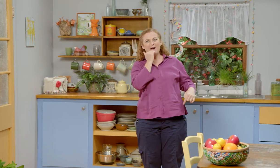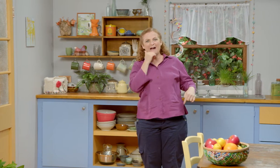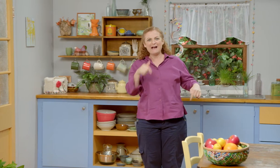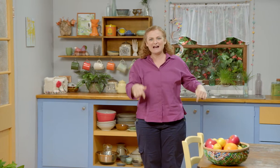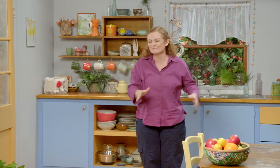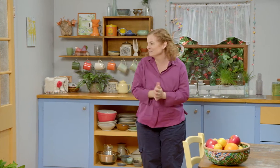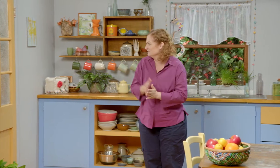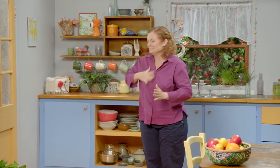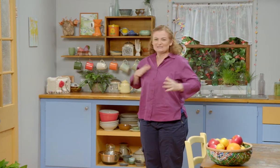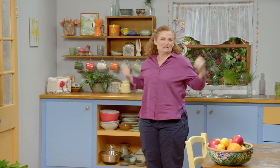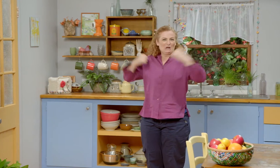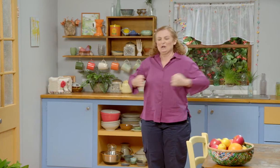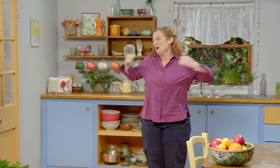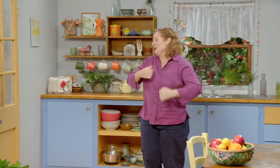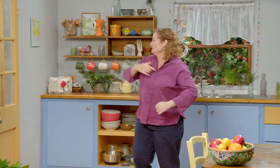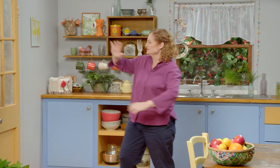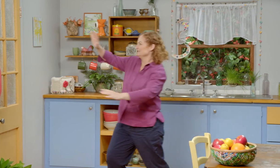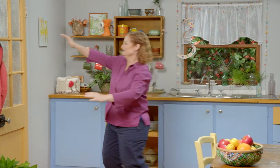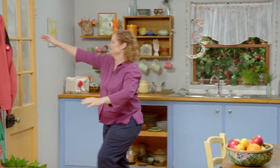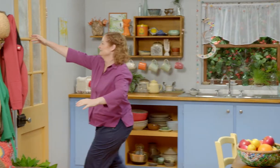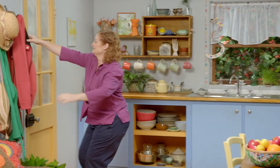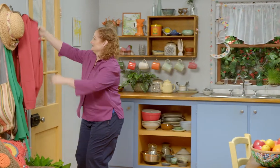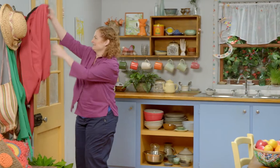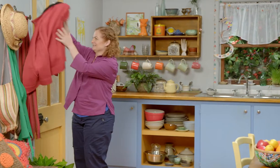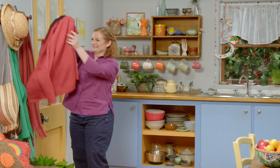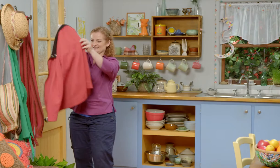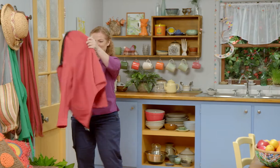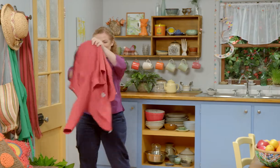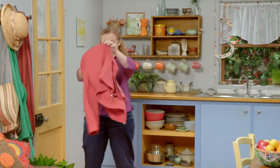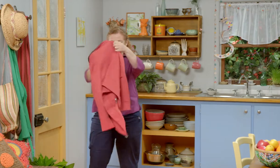I'd forgotten because it's so warm in here. I better put my coat and scarf on.